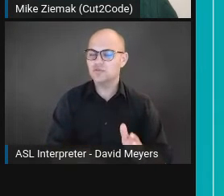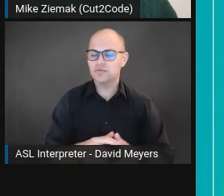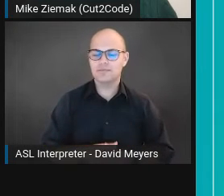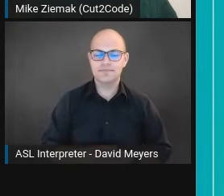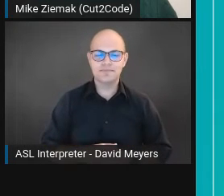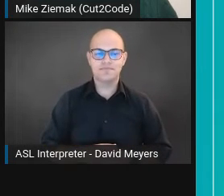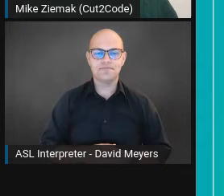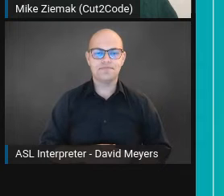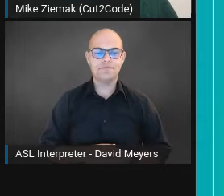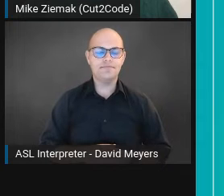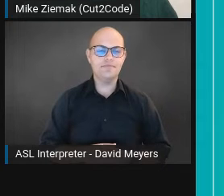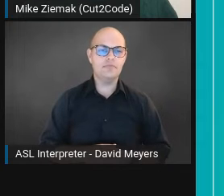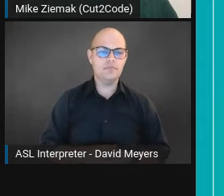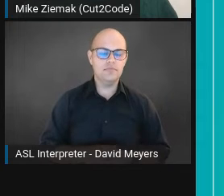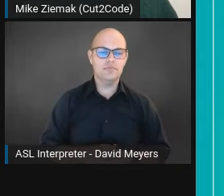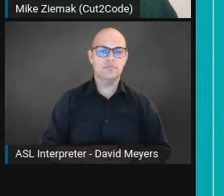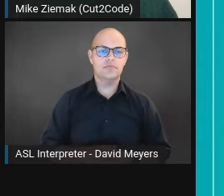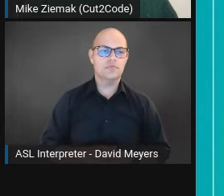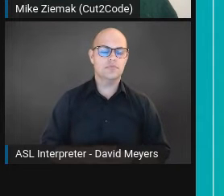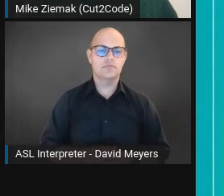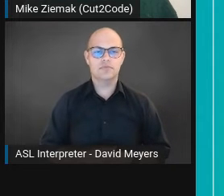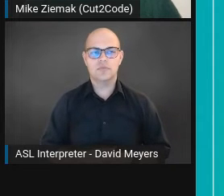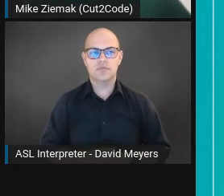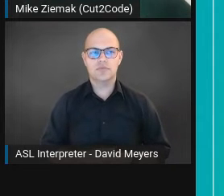The thing on the accessibility checkers.